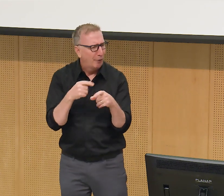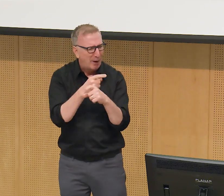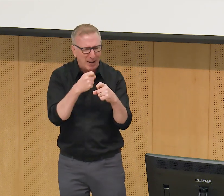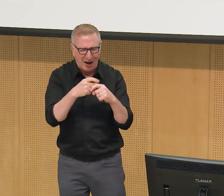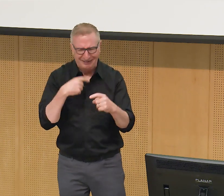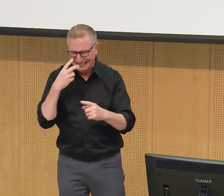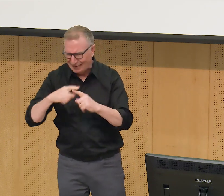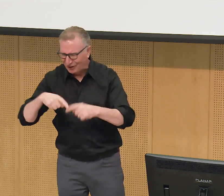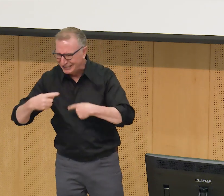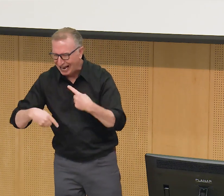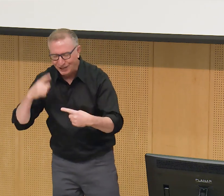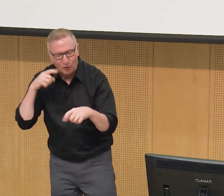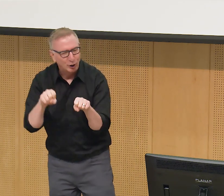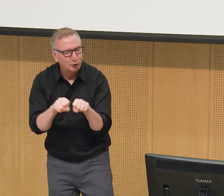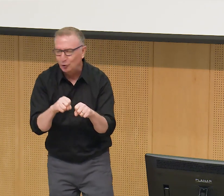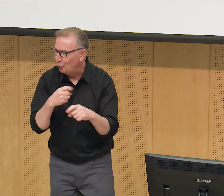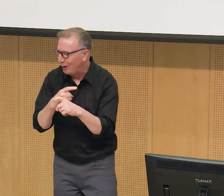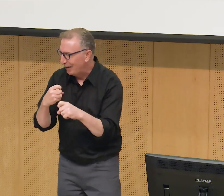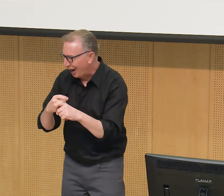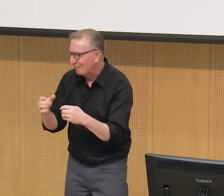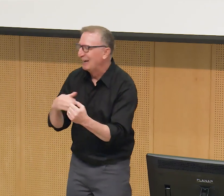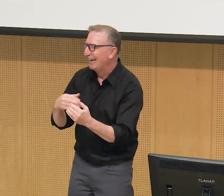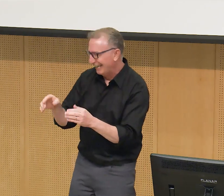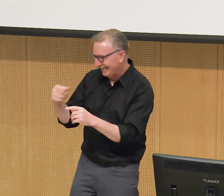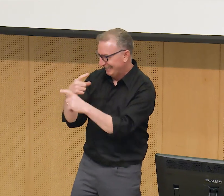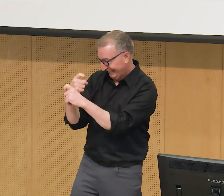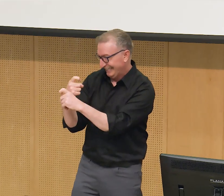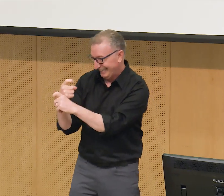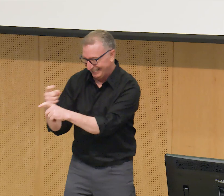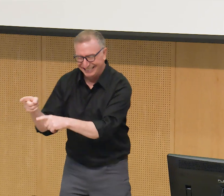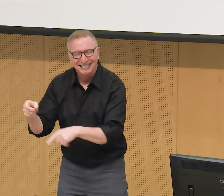And he operated Veltri's Shoe Service.